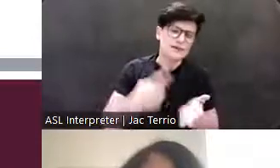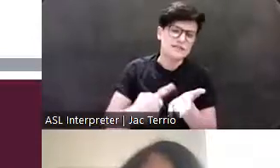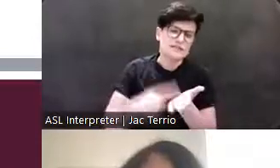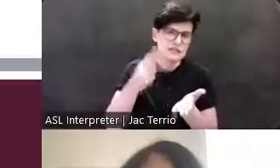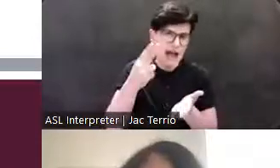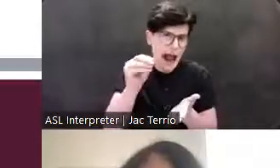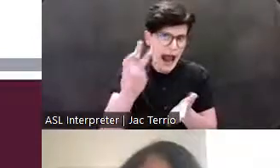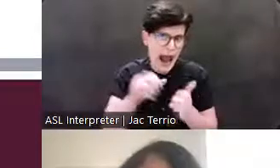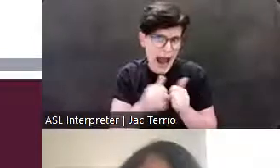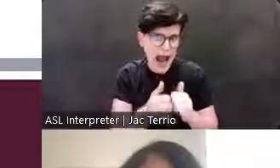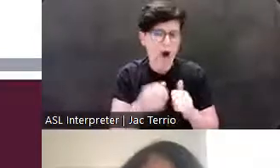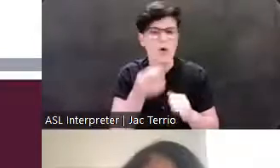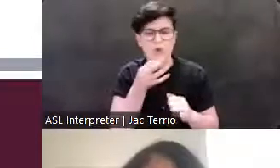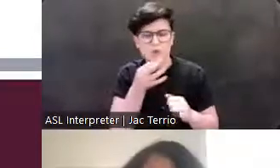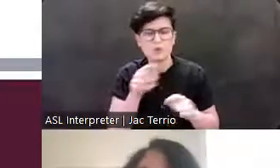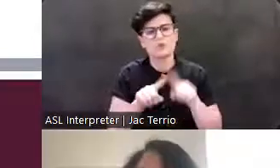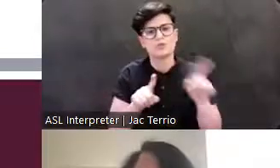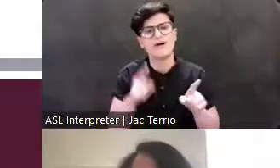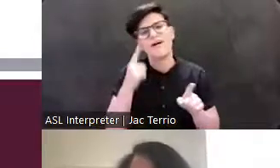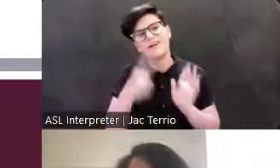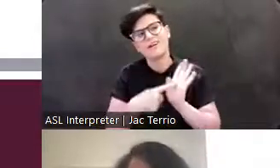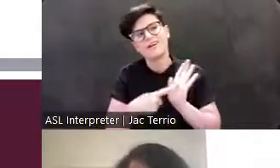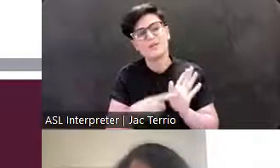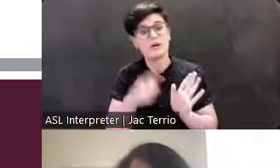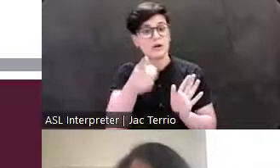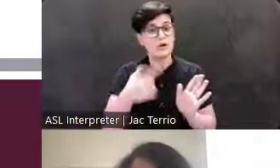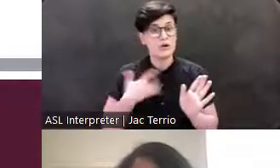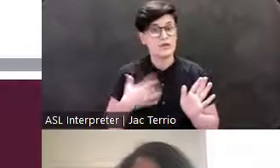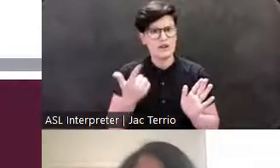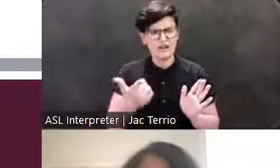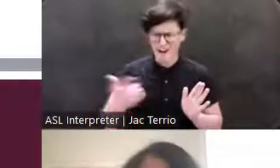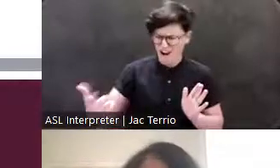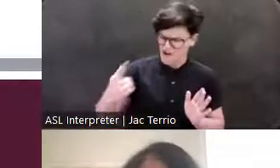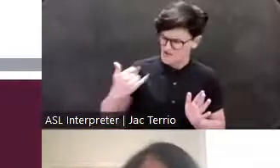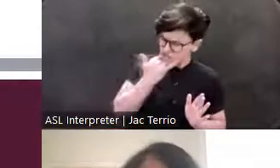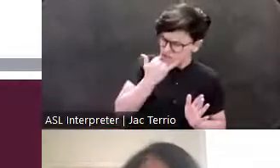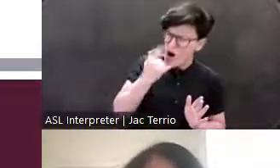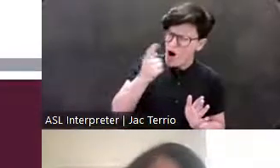If you, for example coffee you have been discriminated against in your housing because you have a